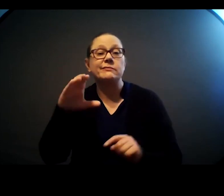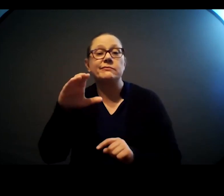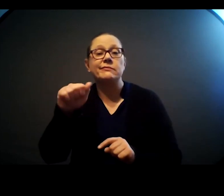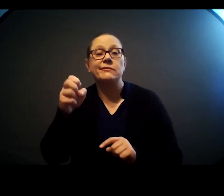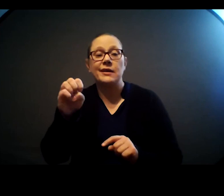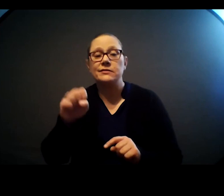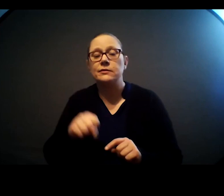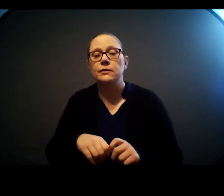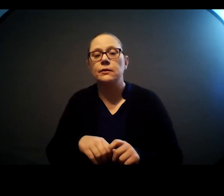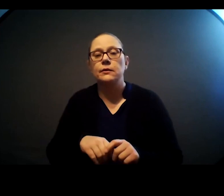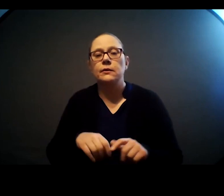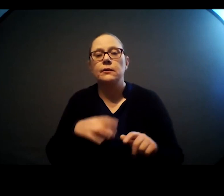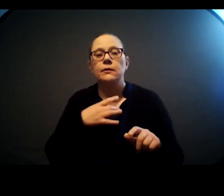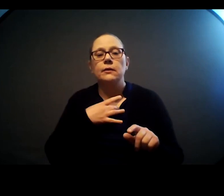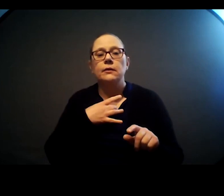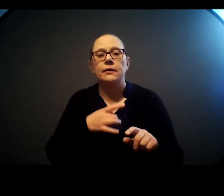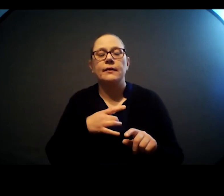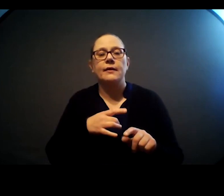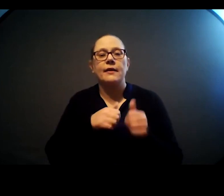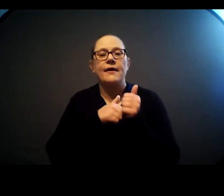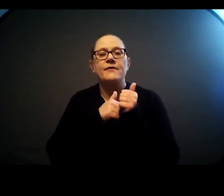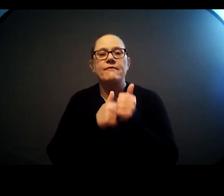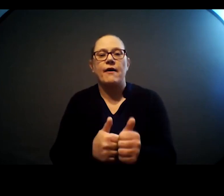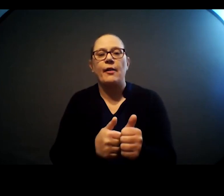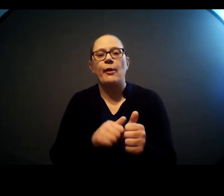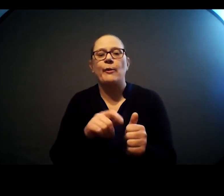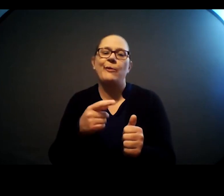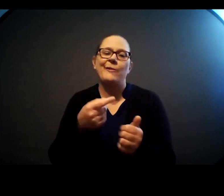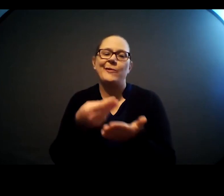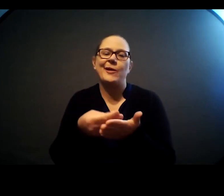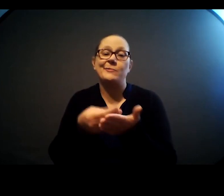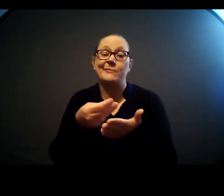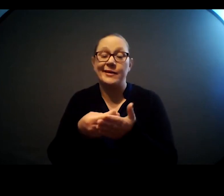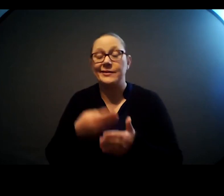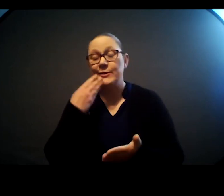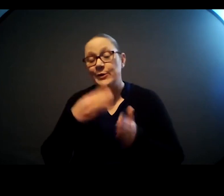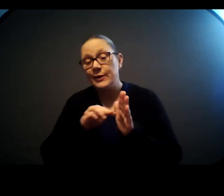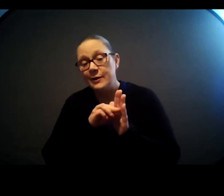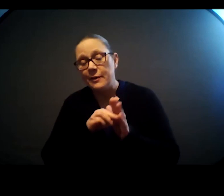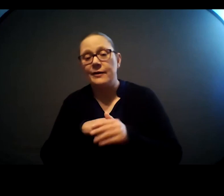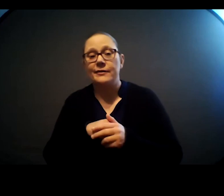I like that follow the money it's a great model because I obviously that wherever the money ends